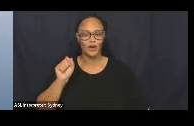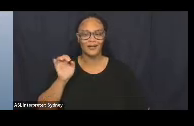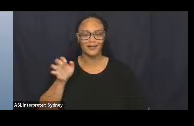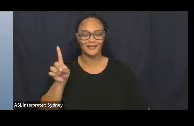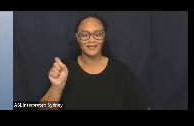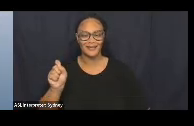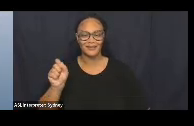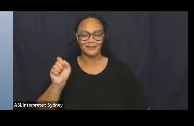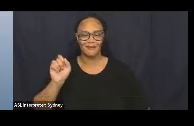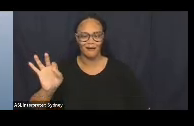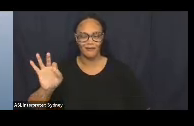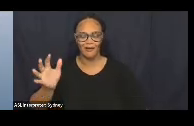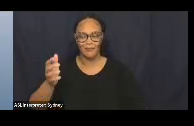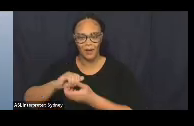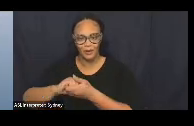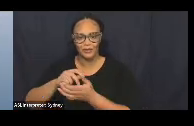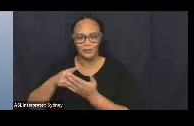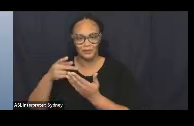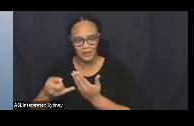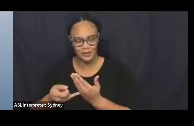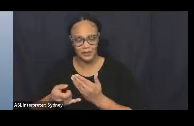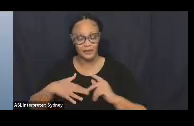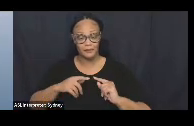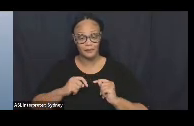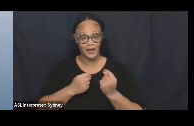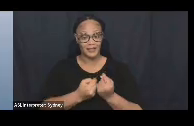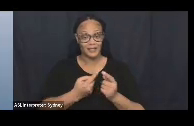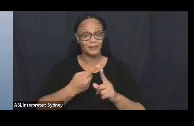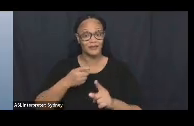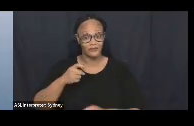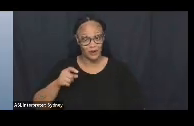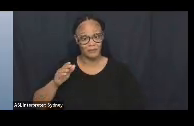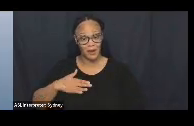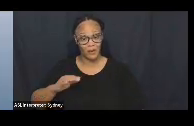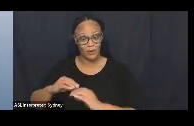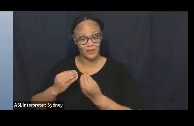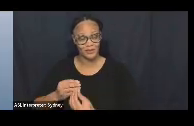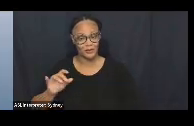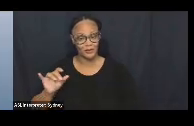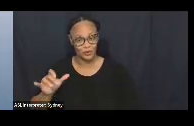supporting in this session are colleagues from seeds of partnership and the California Department